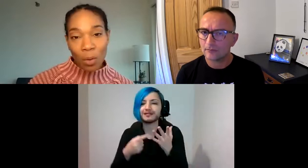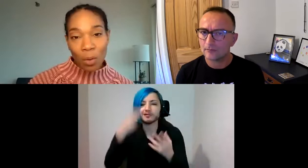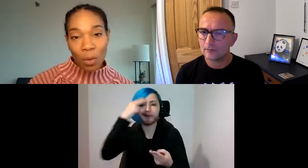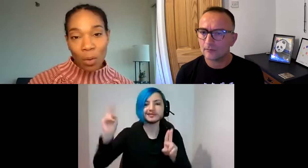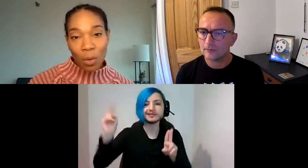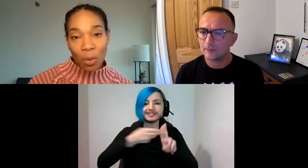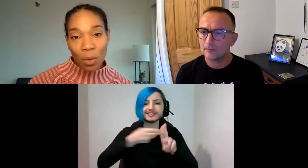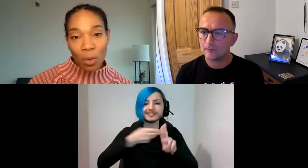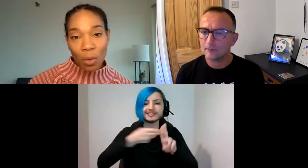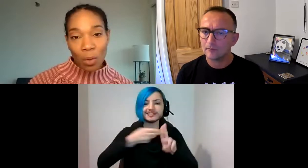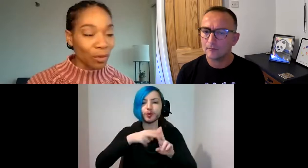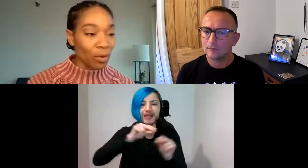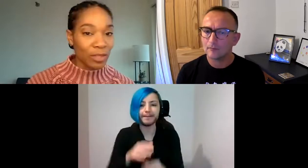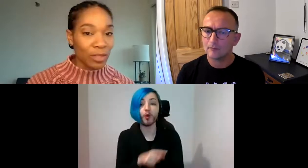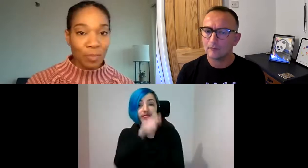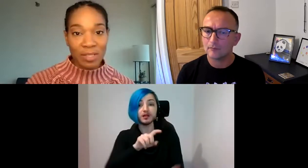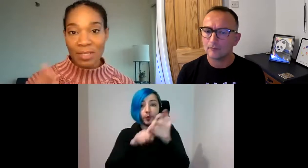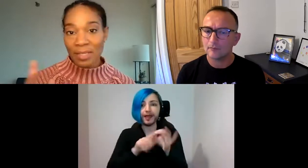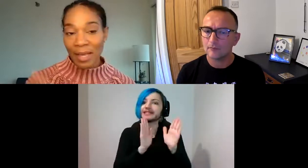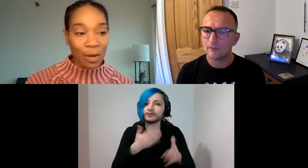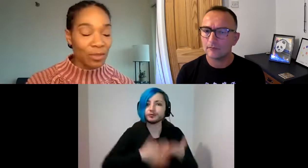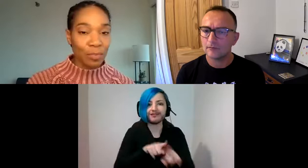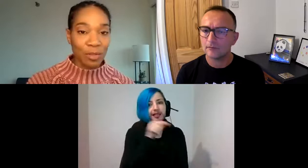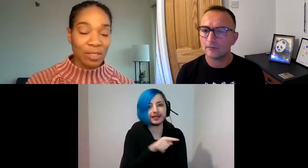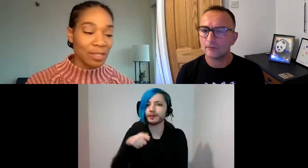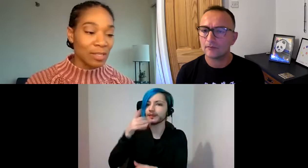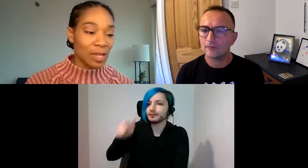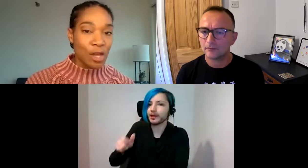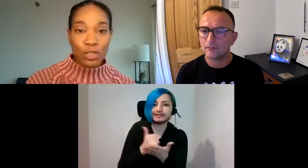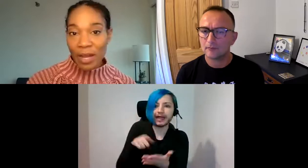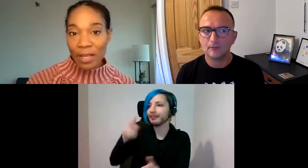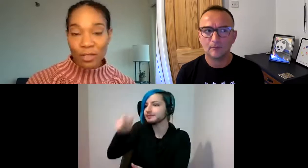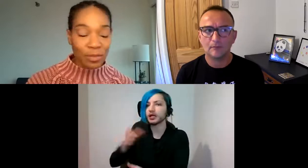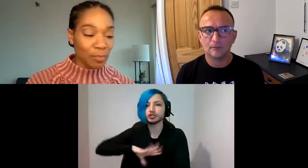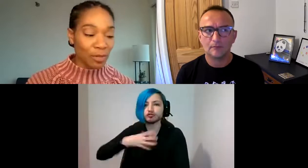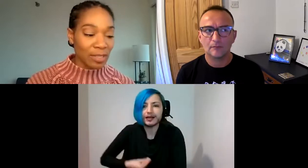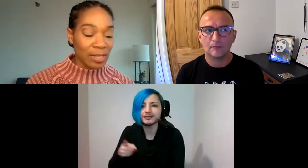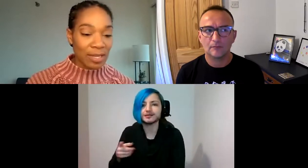be and exist and I want society to accept me as I am